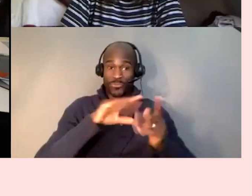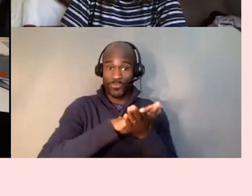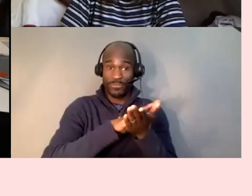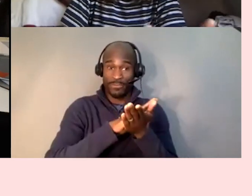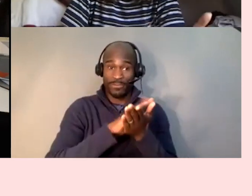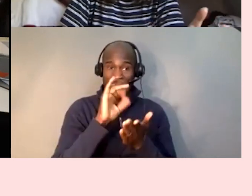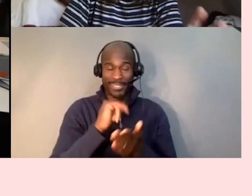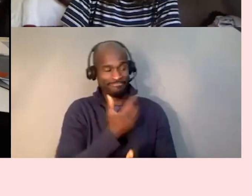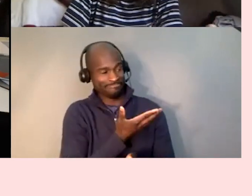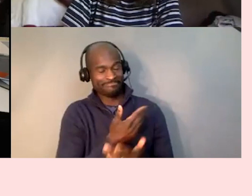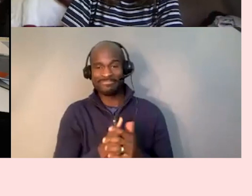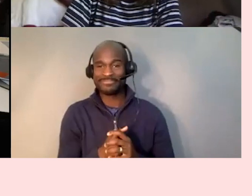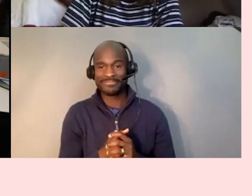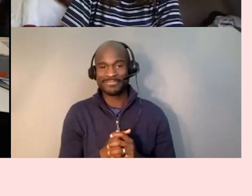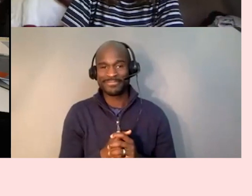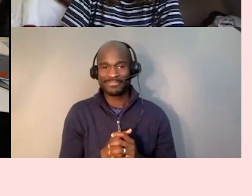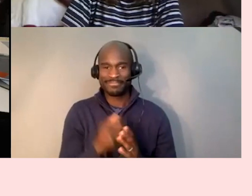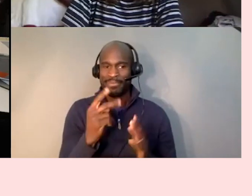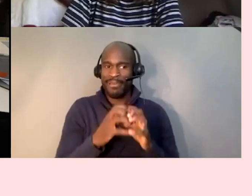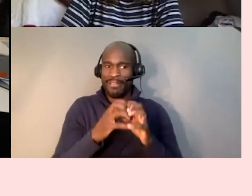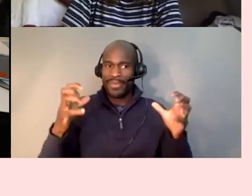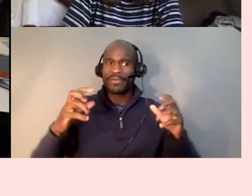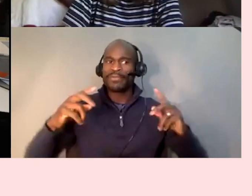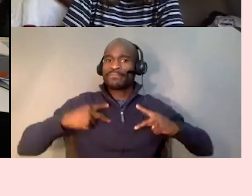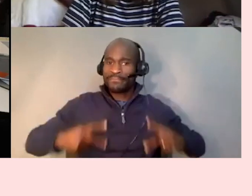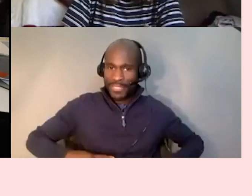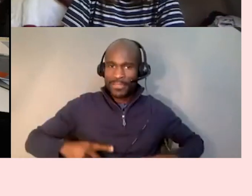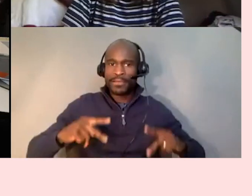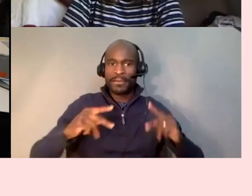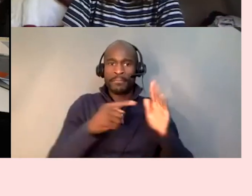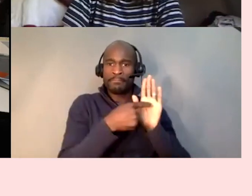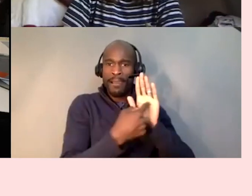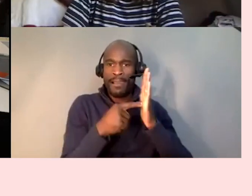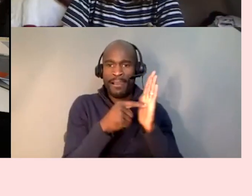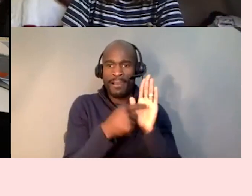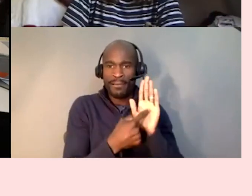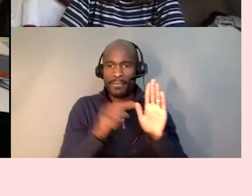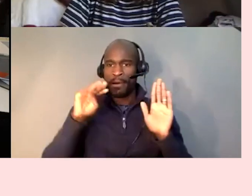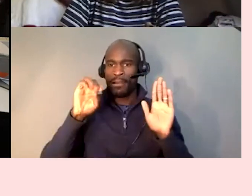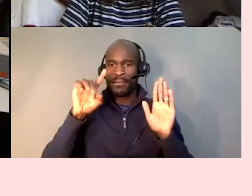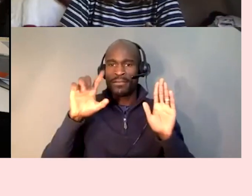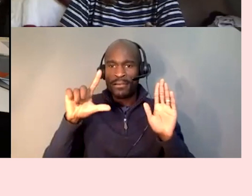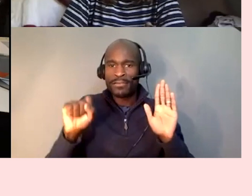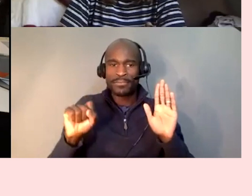see it's a lot of physical models, a lot of paper, a lot of physical prototypes,